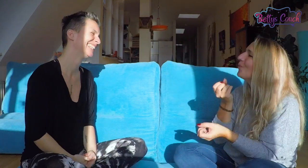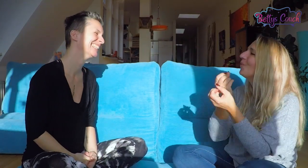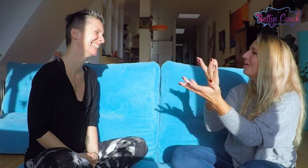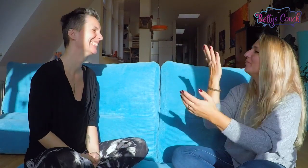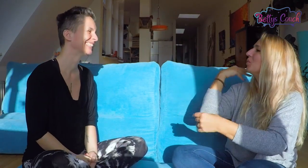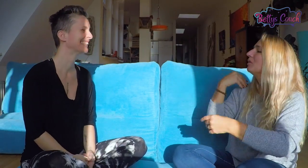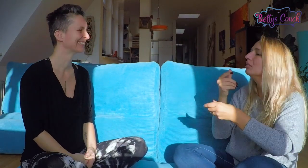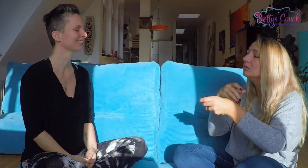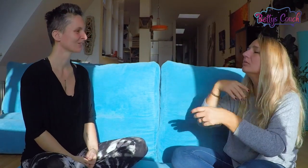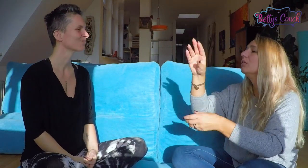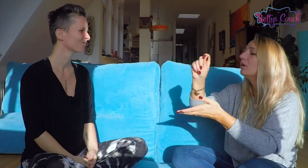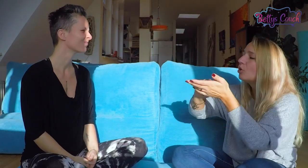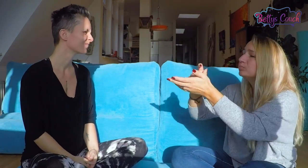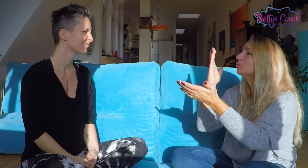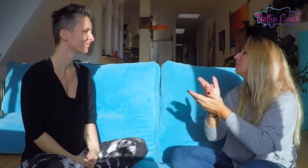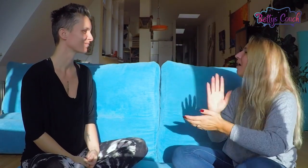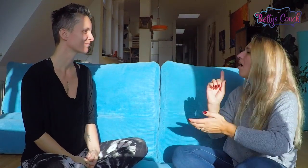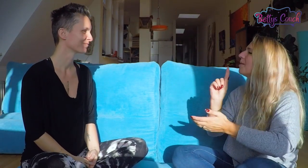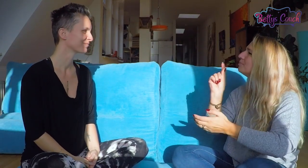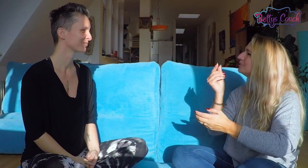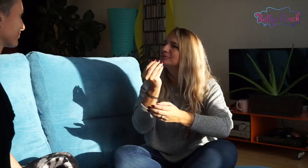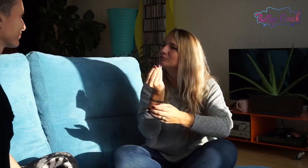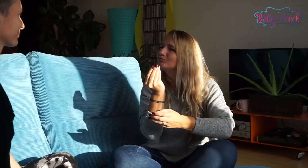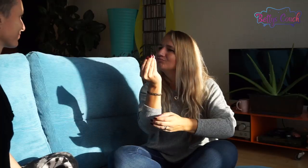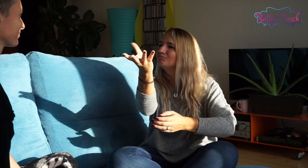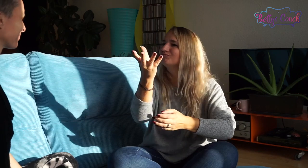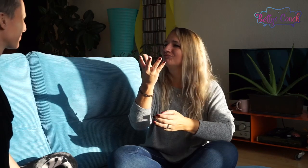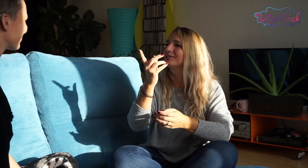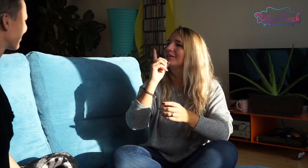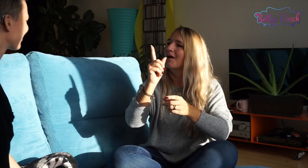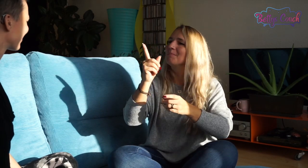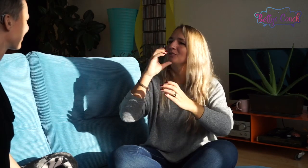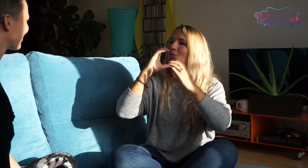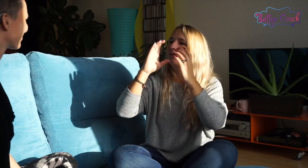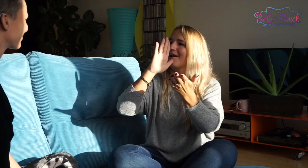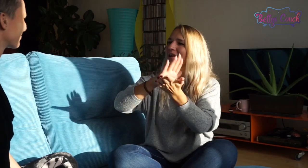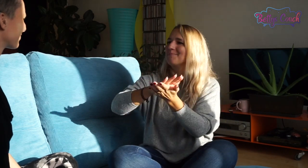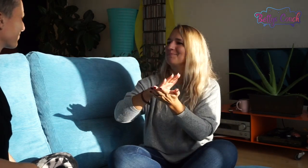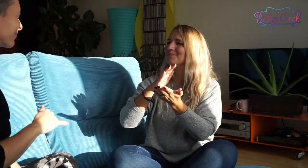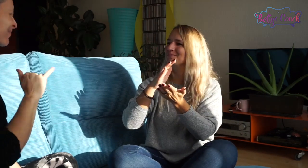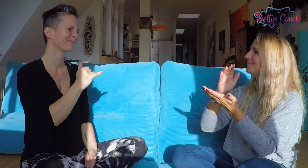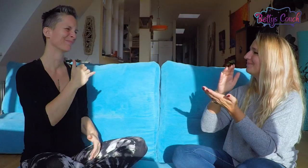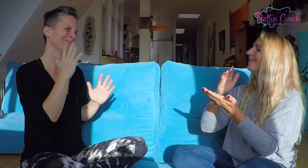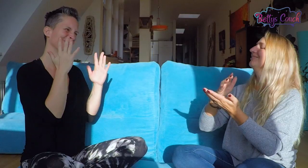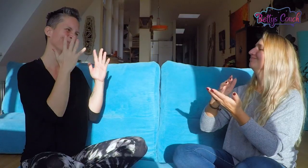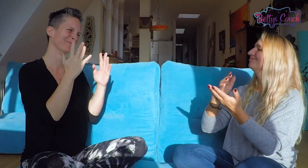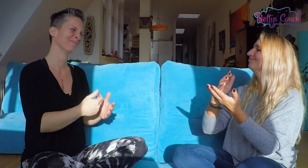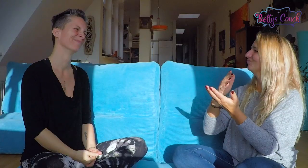... it's nice if you can give something. It used to be a bit tiring. It is important to give something to others so that communication works. Betty: Yeah, Bravo!